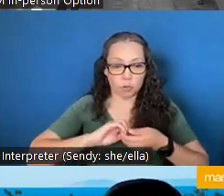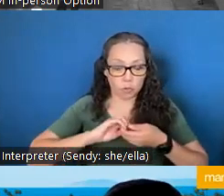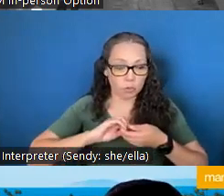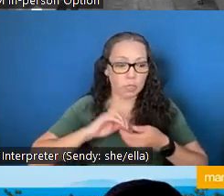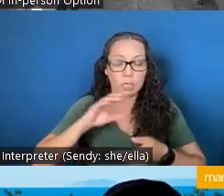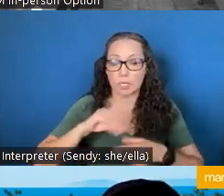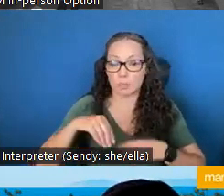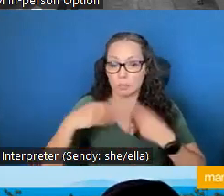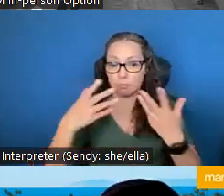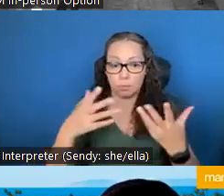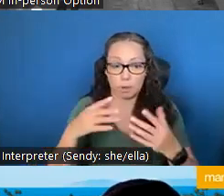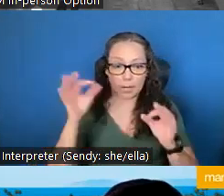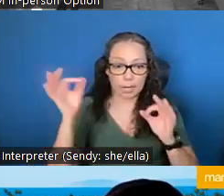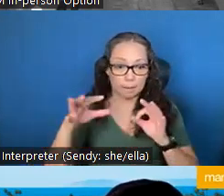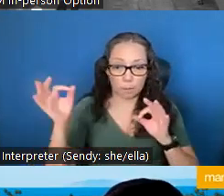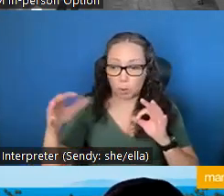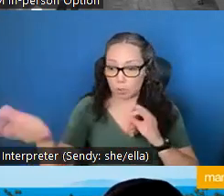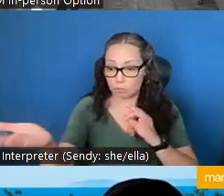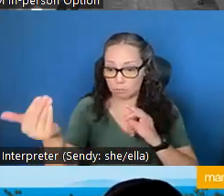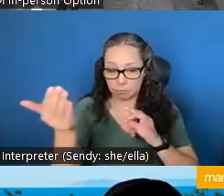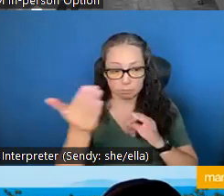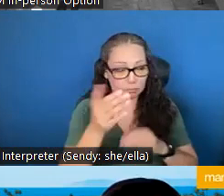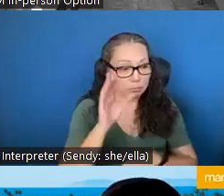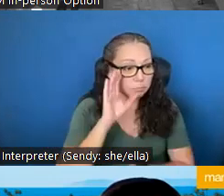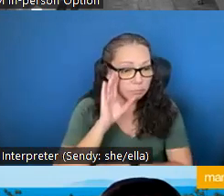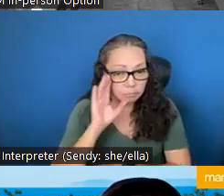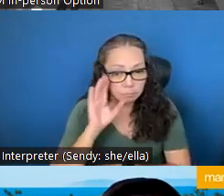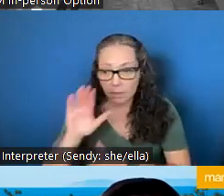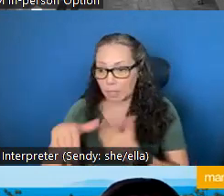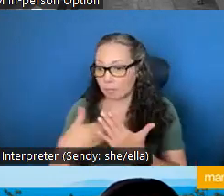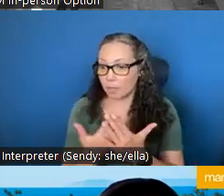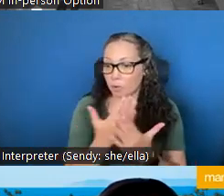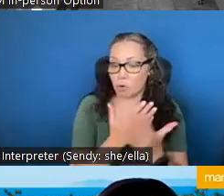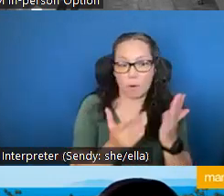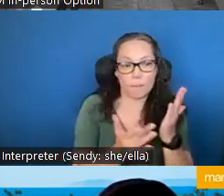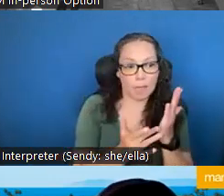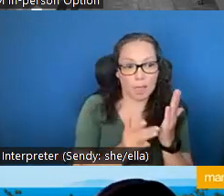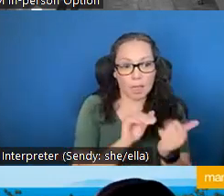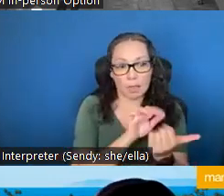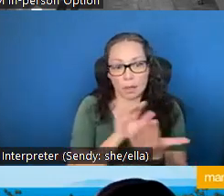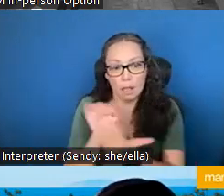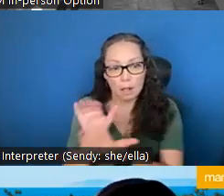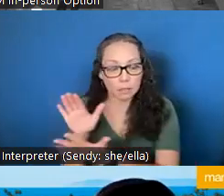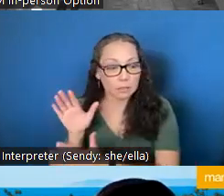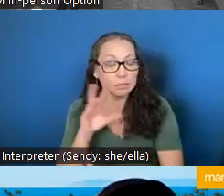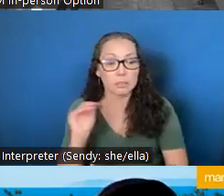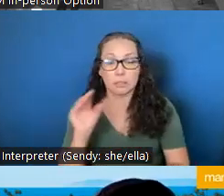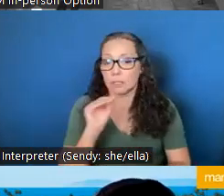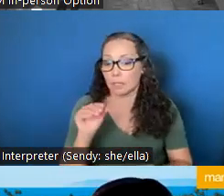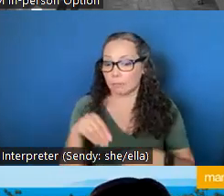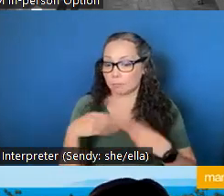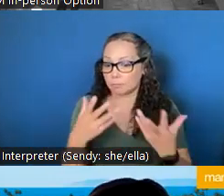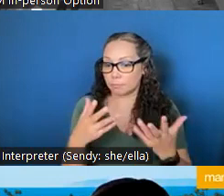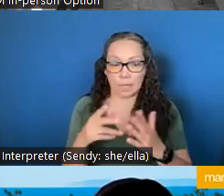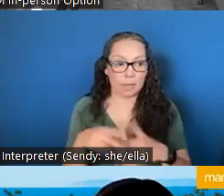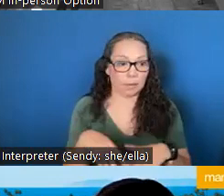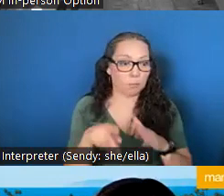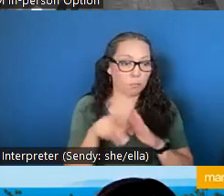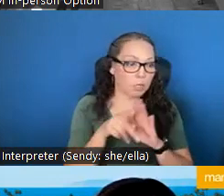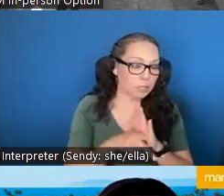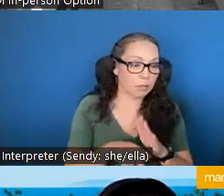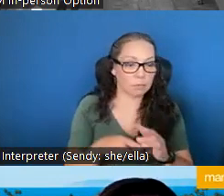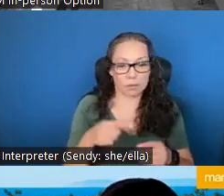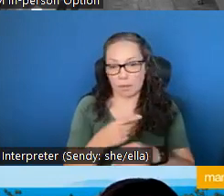input into uh the new methodology um addressing uh principles of fairness Equity sustainability